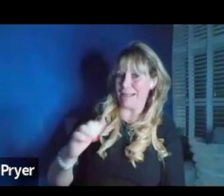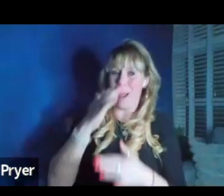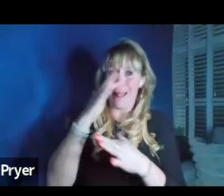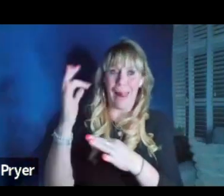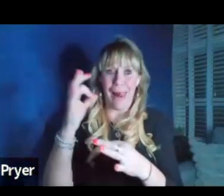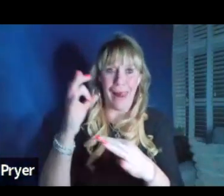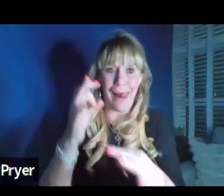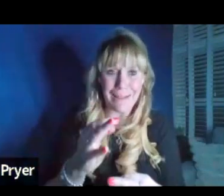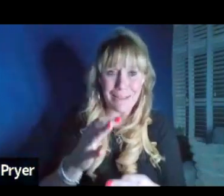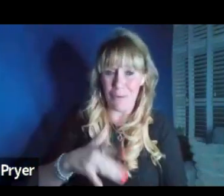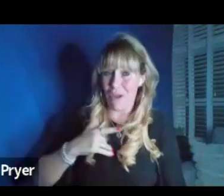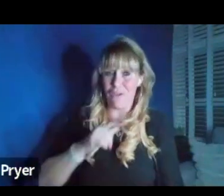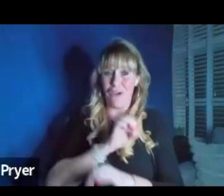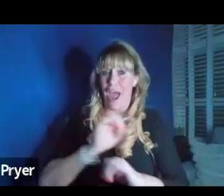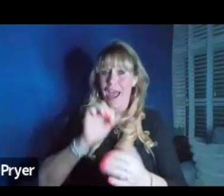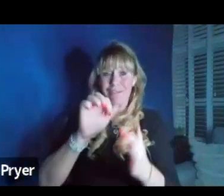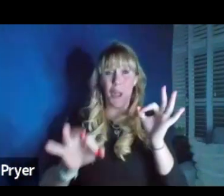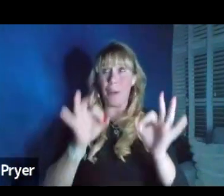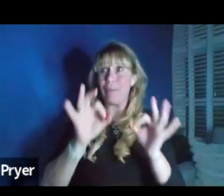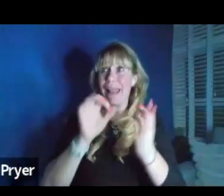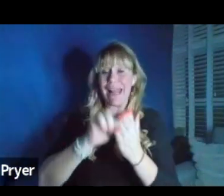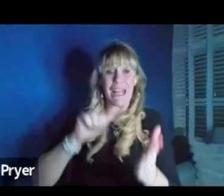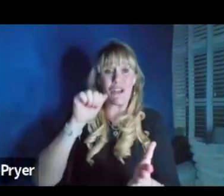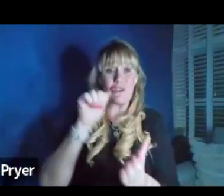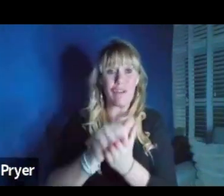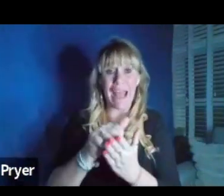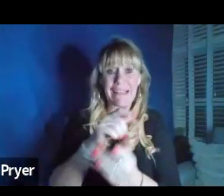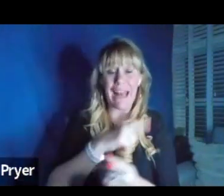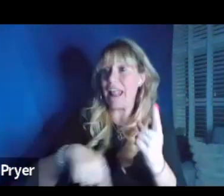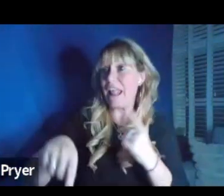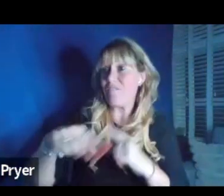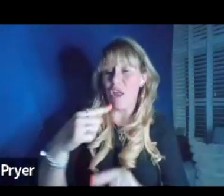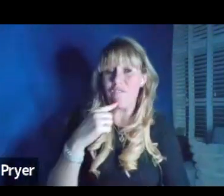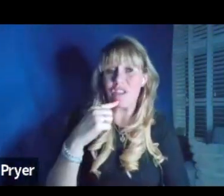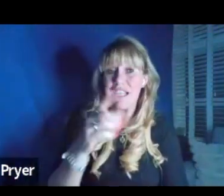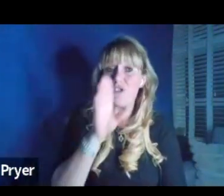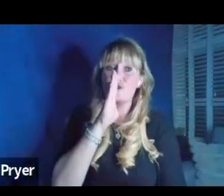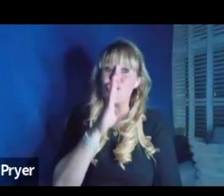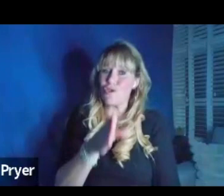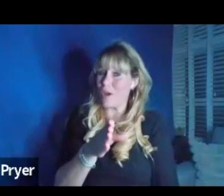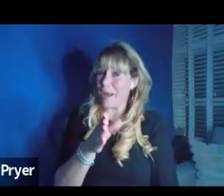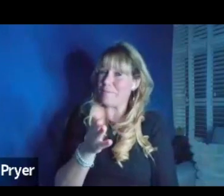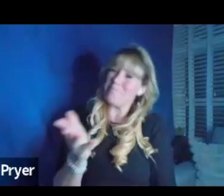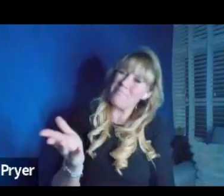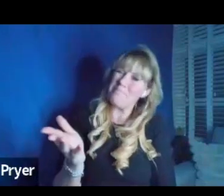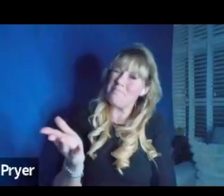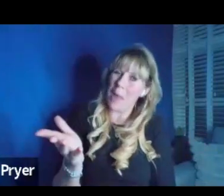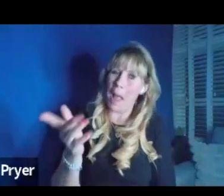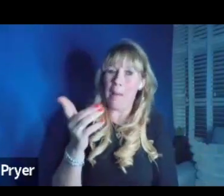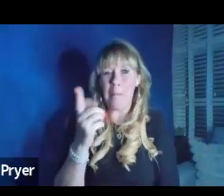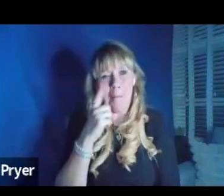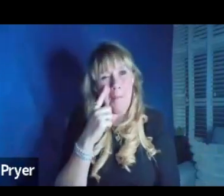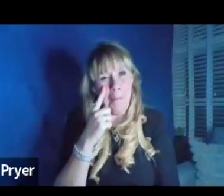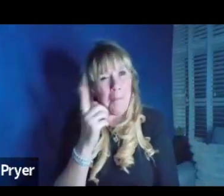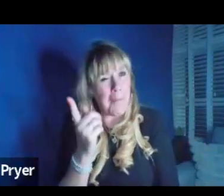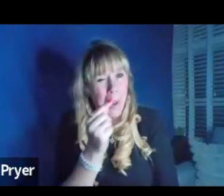And even if she says she's straight there's always room for doubt And her mother should have warned her